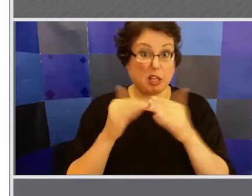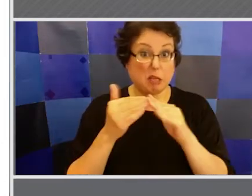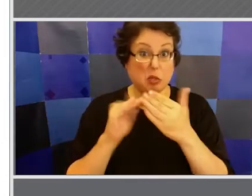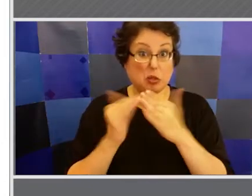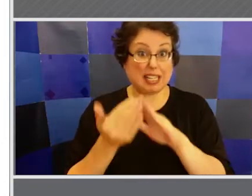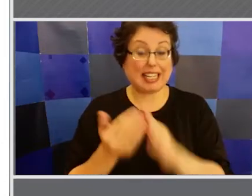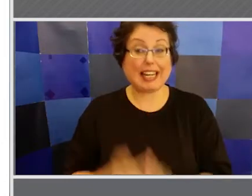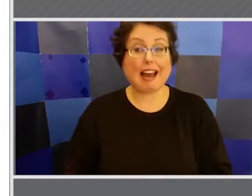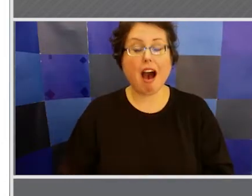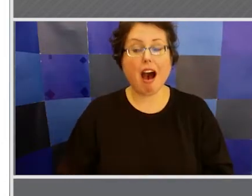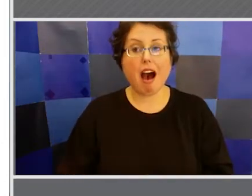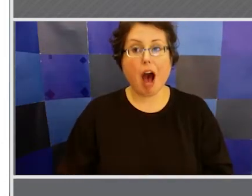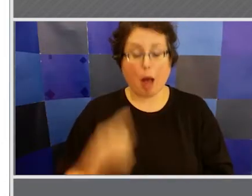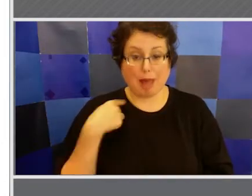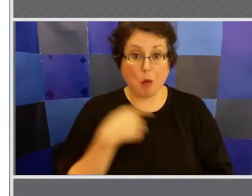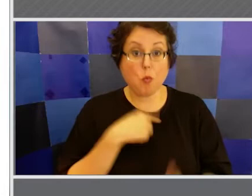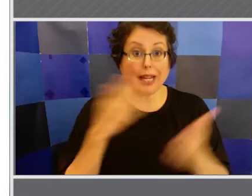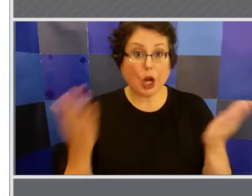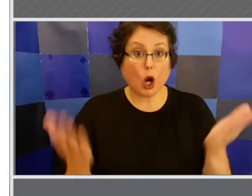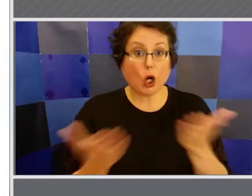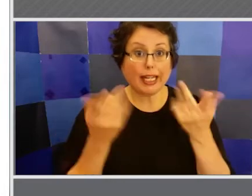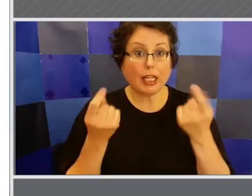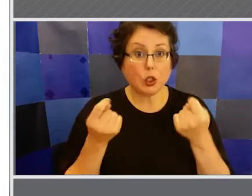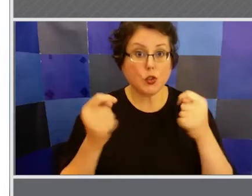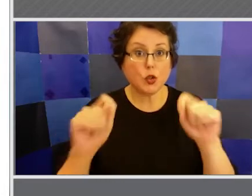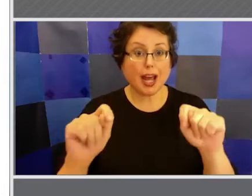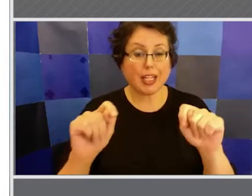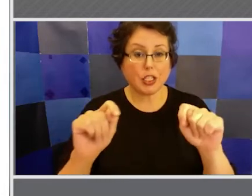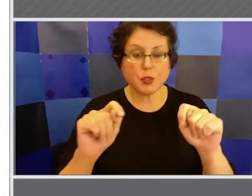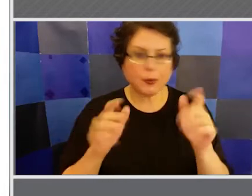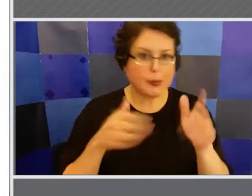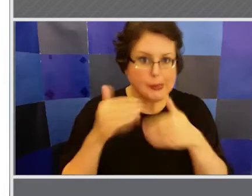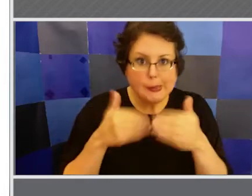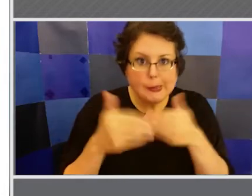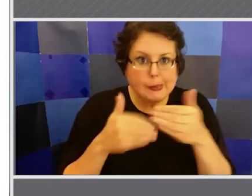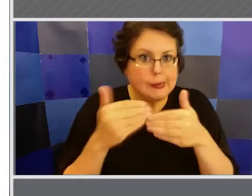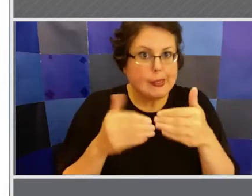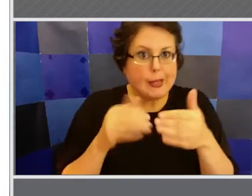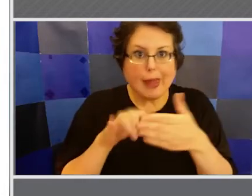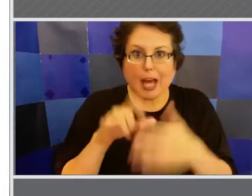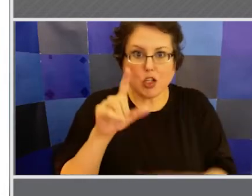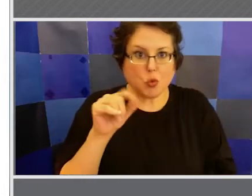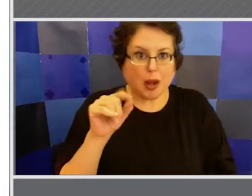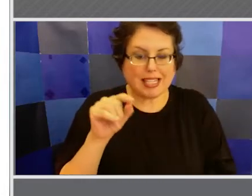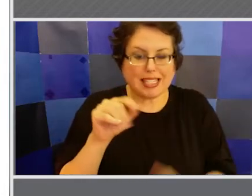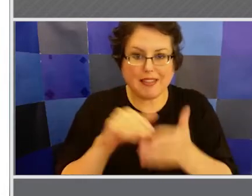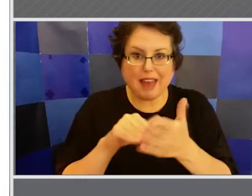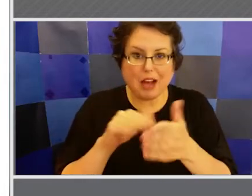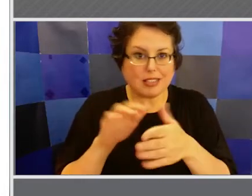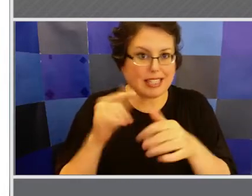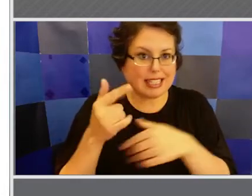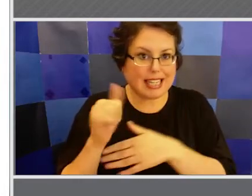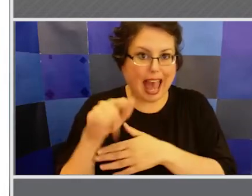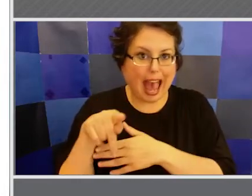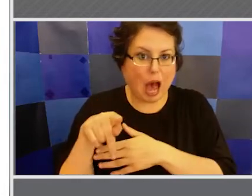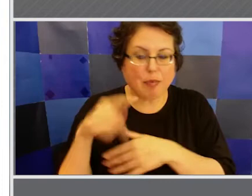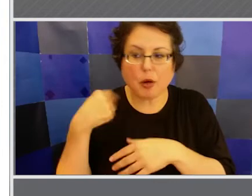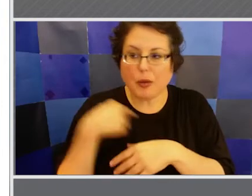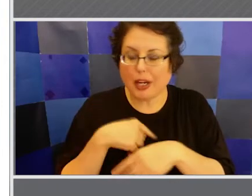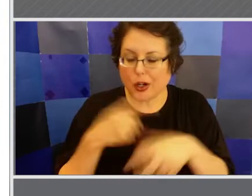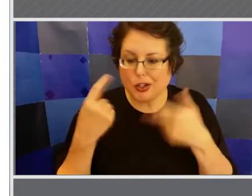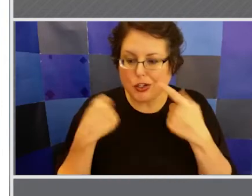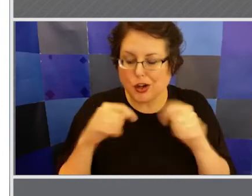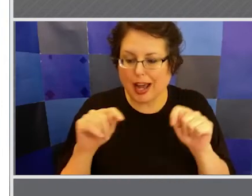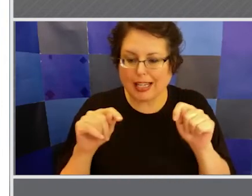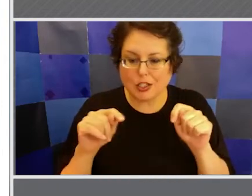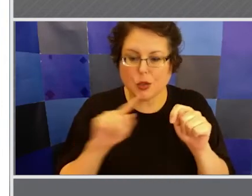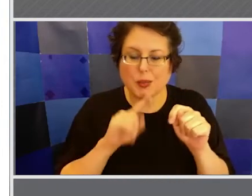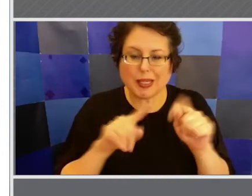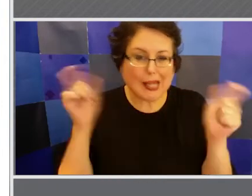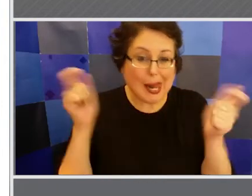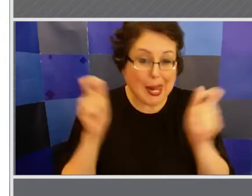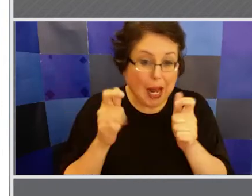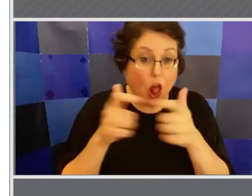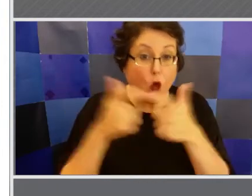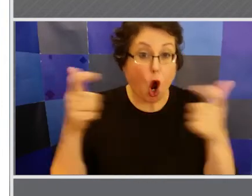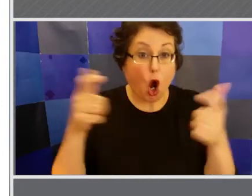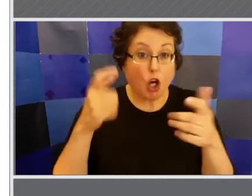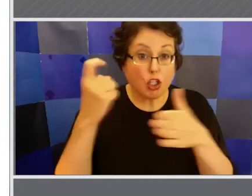And we're here trying to get ahead of that 20,000 gap chipping away soon large tax credit.